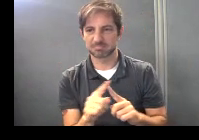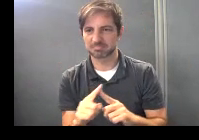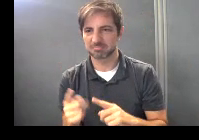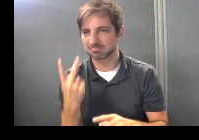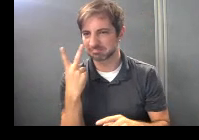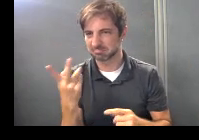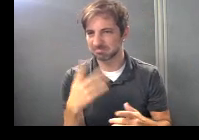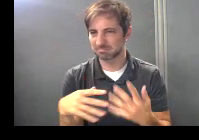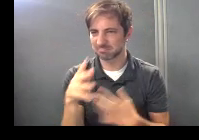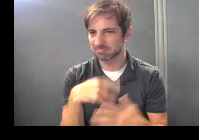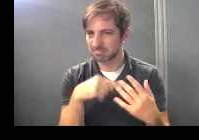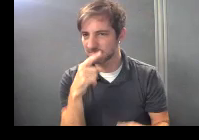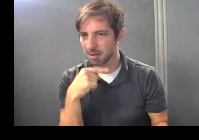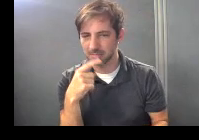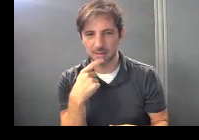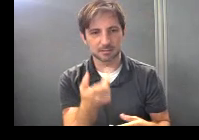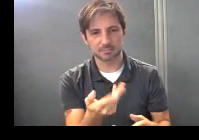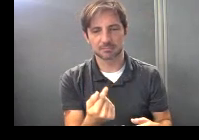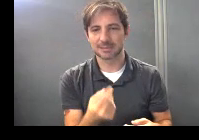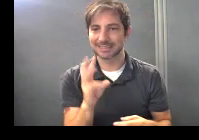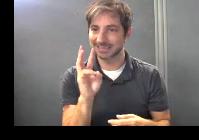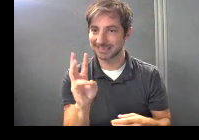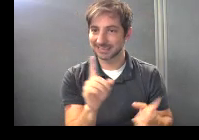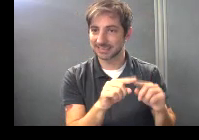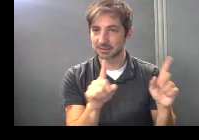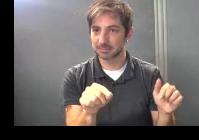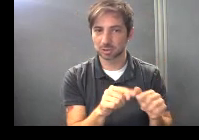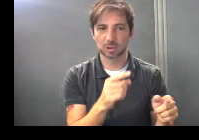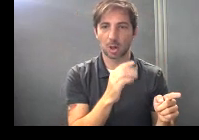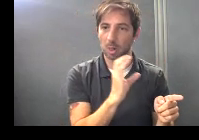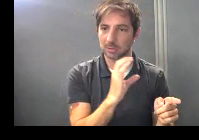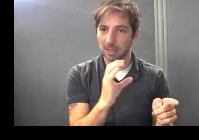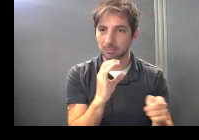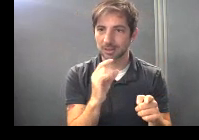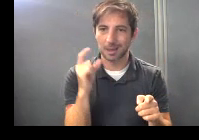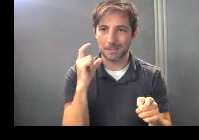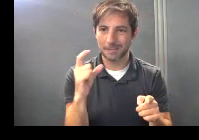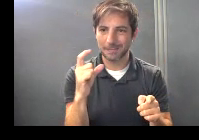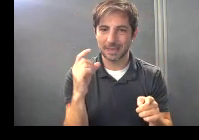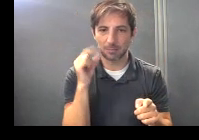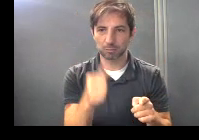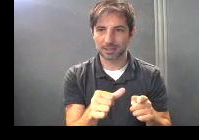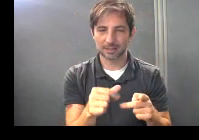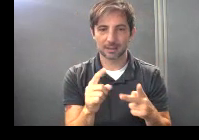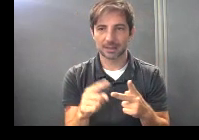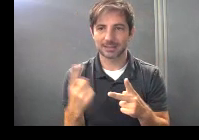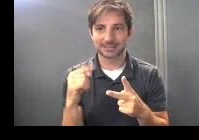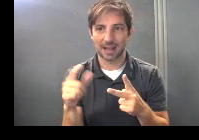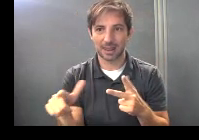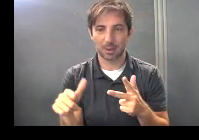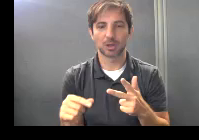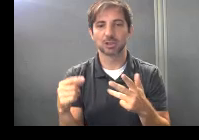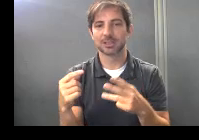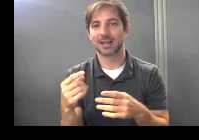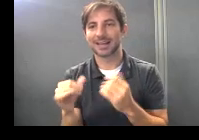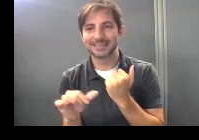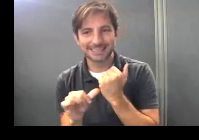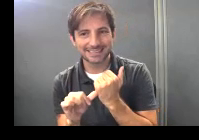THERE ARE SIX ON THE RIGHT, CLOSED CAPTIONING, LARGE PRINT, SIGN LANGUAGE, ASSISTED LISTENING,